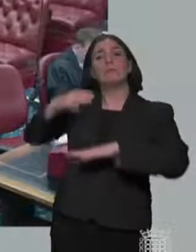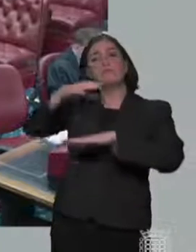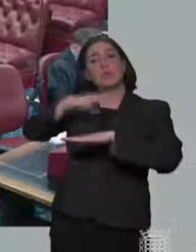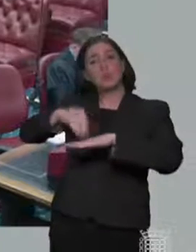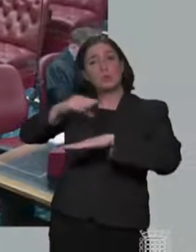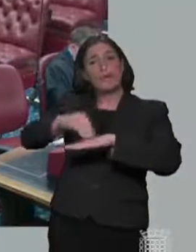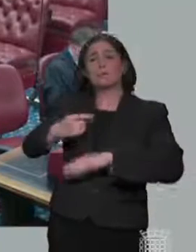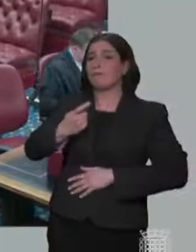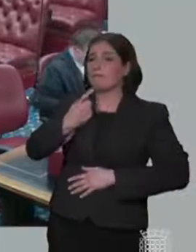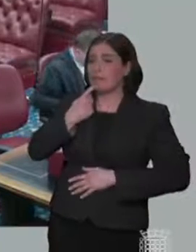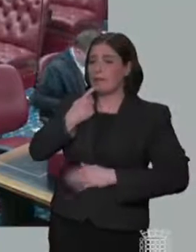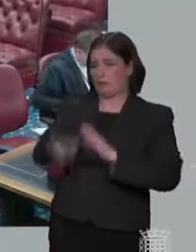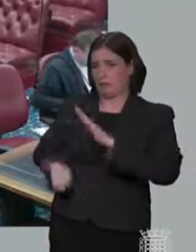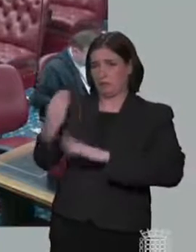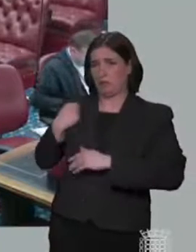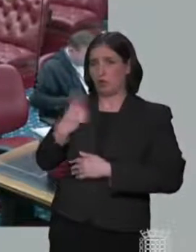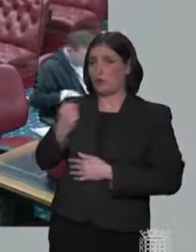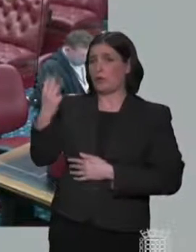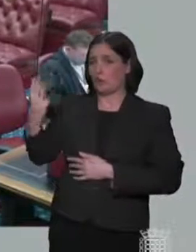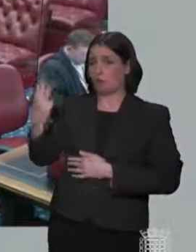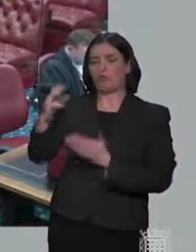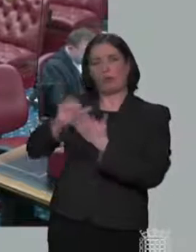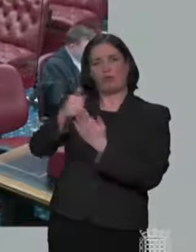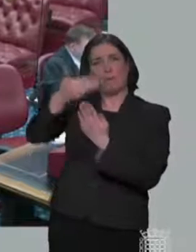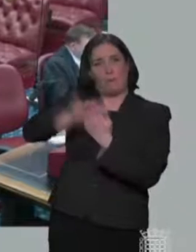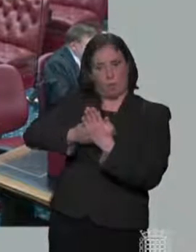on the production of sign language which secured the support of the assembly